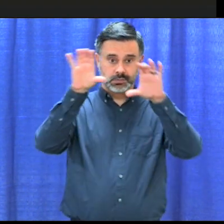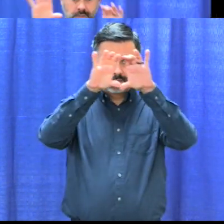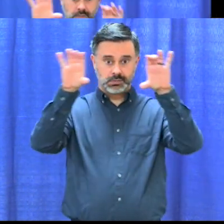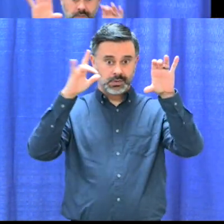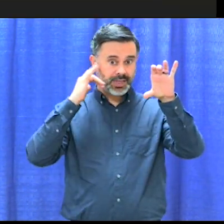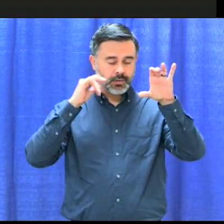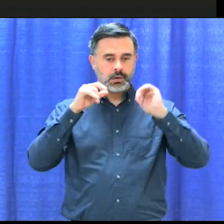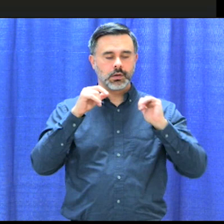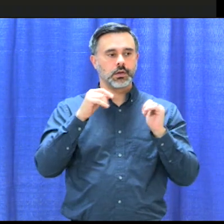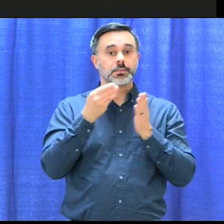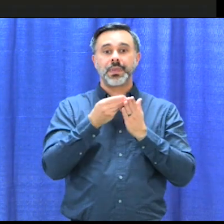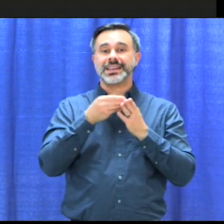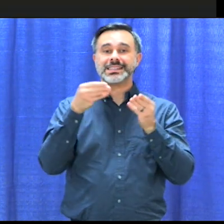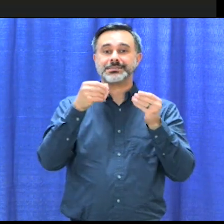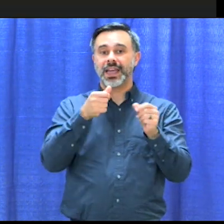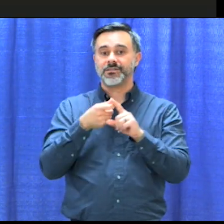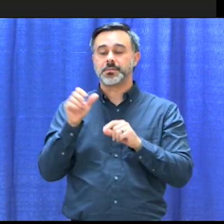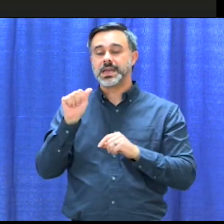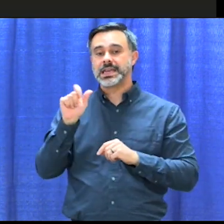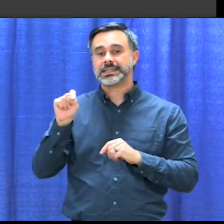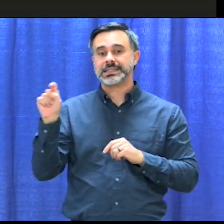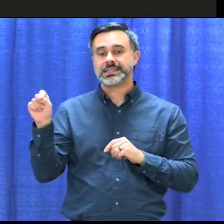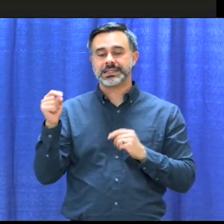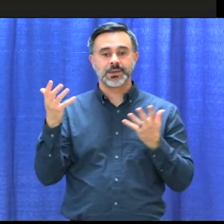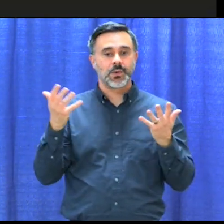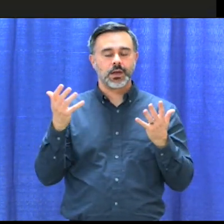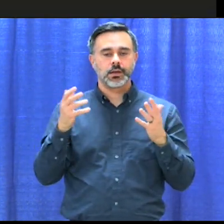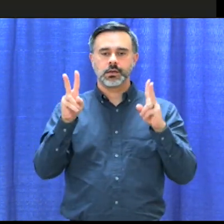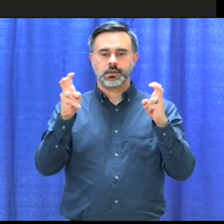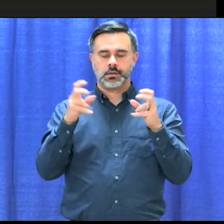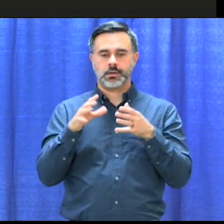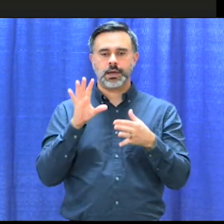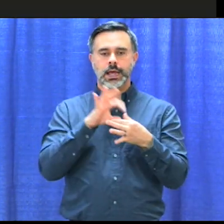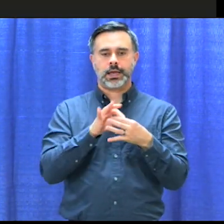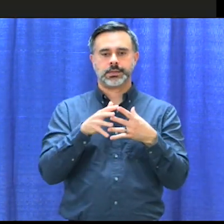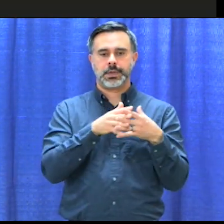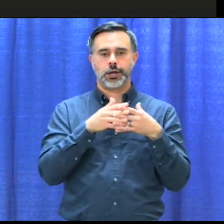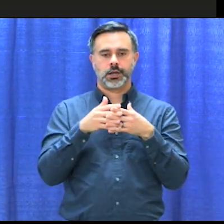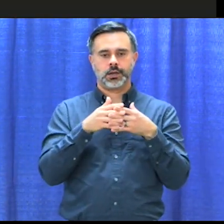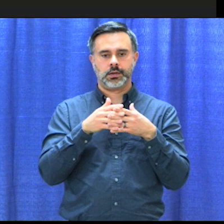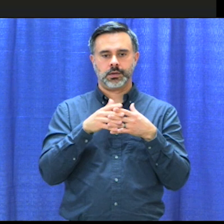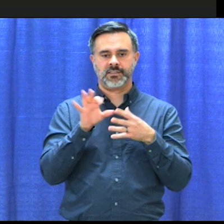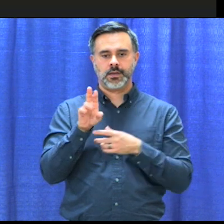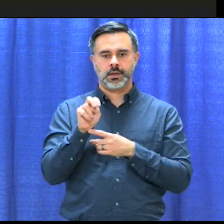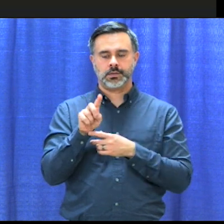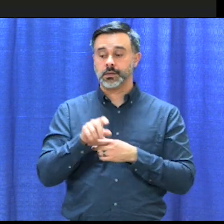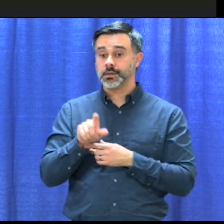truly that are being spent by AT&T are the connect America funds. Taxpayer dollars that are subsidizing hookups.